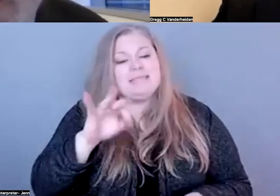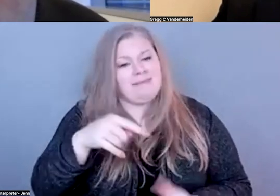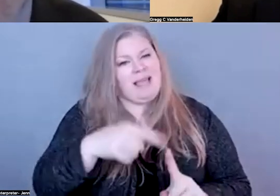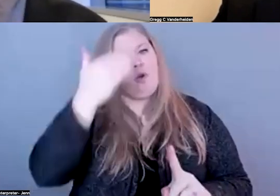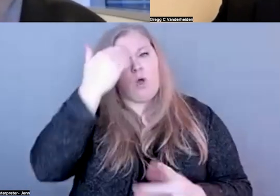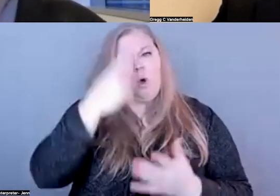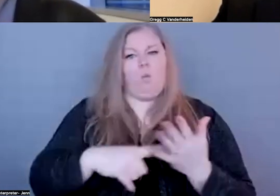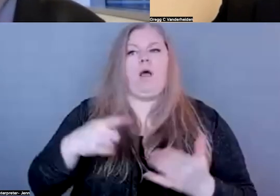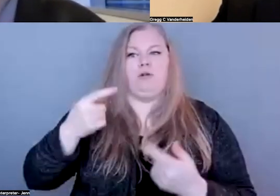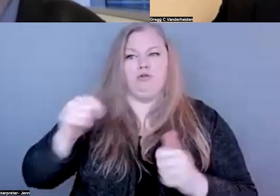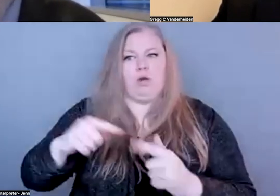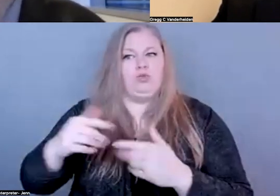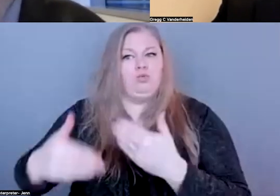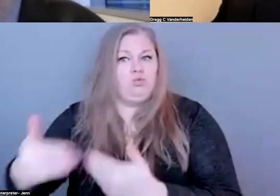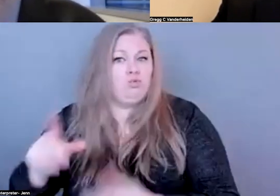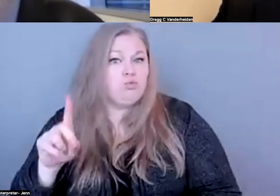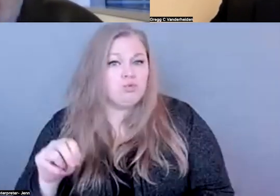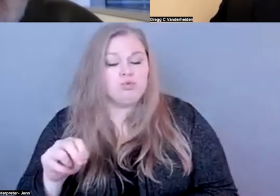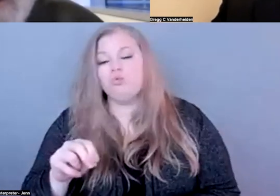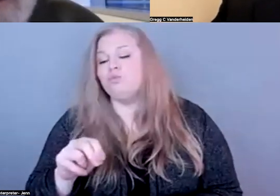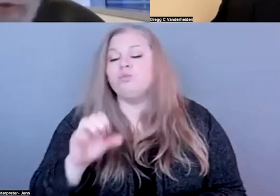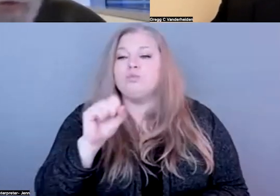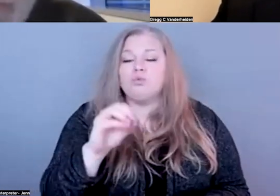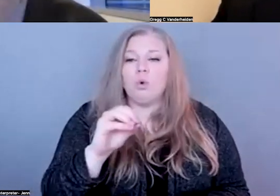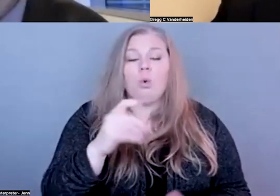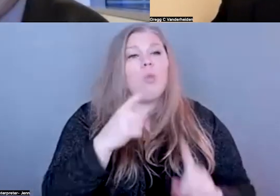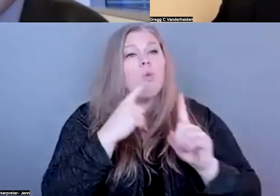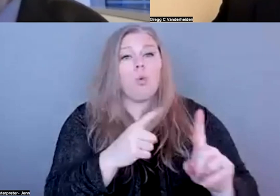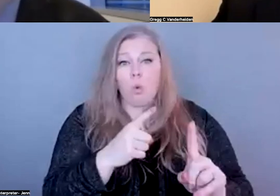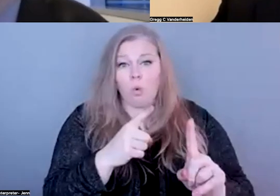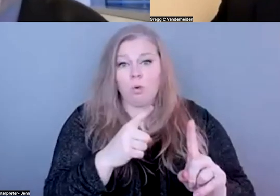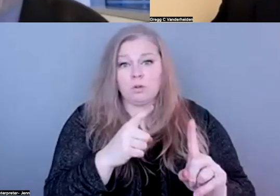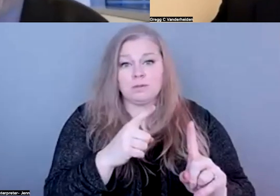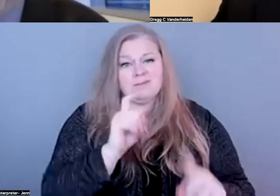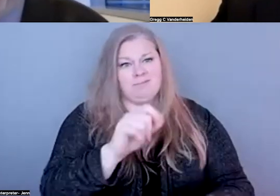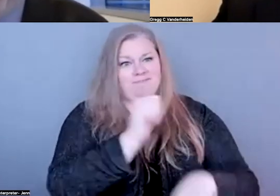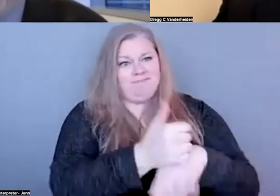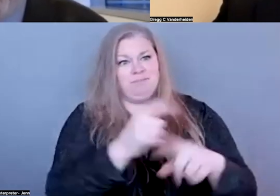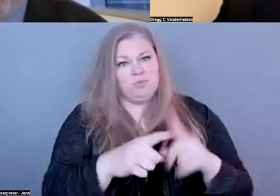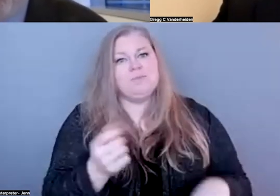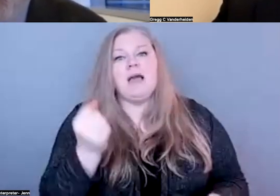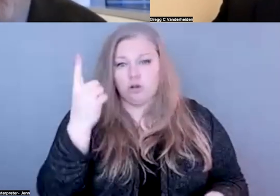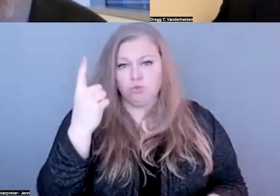So the idea that the goals are understood -- in the course of